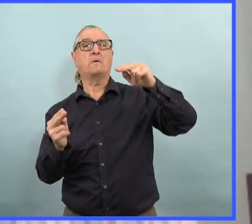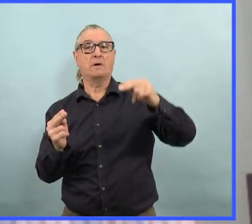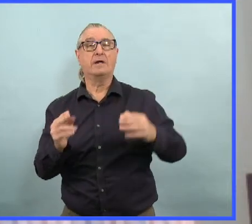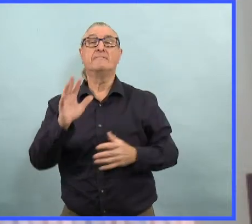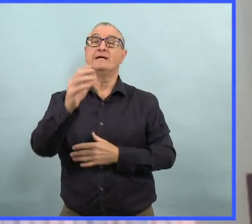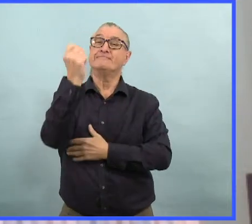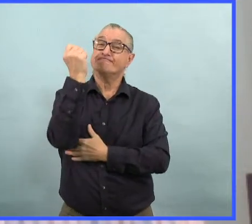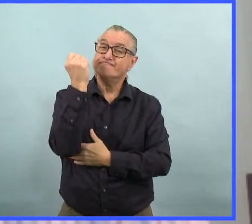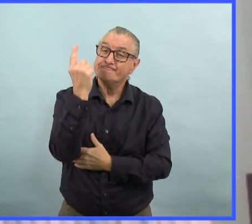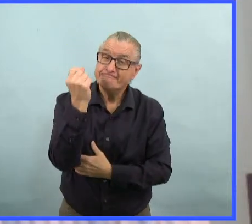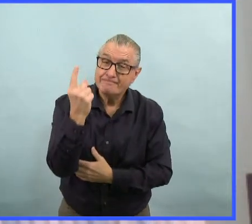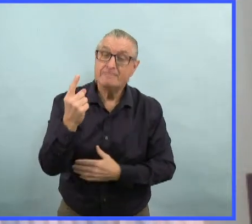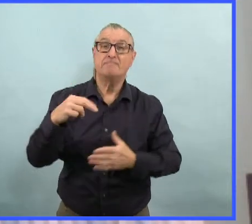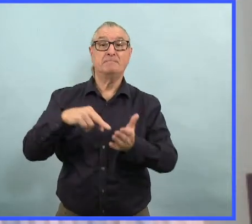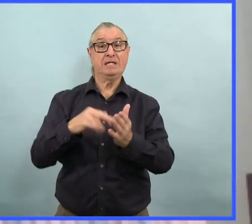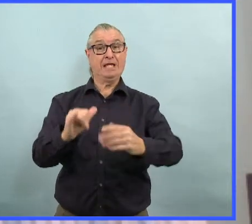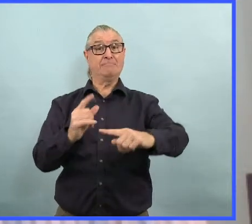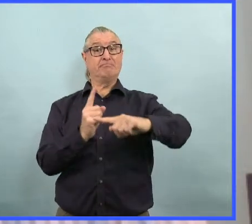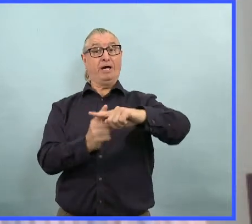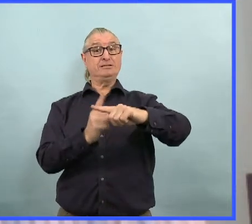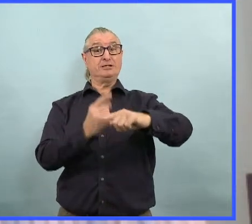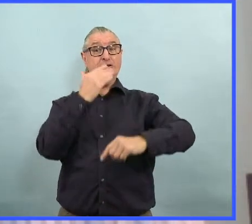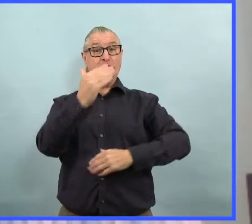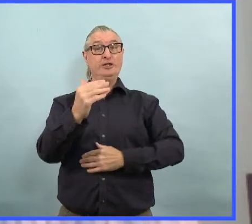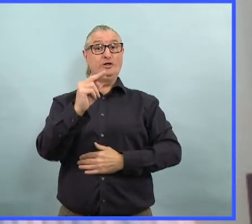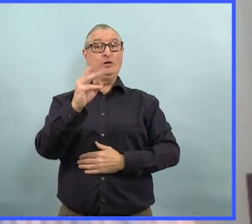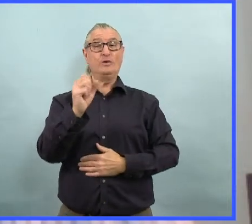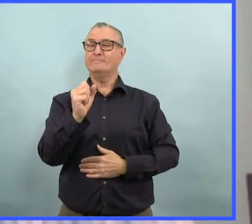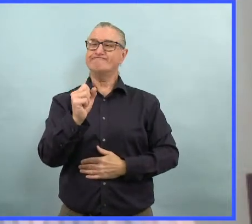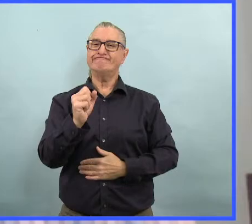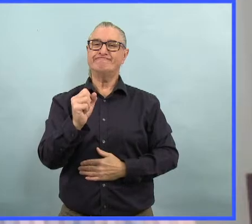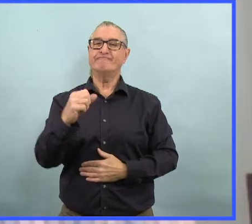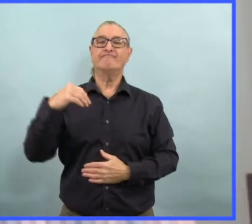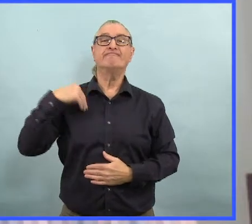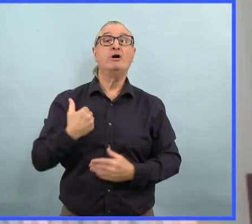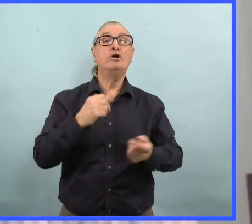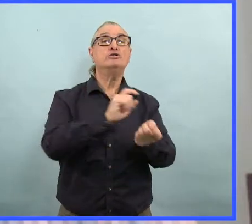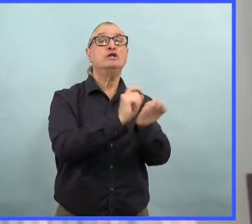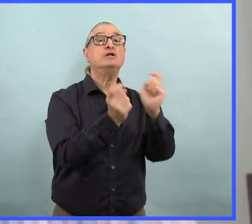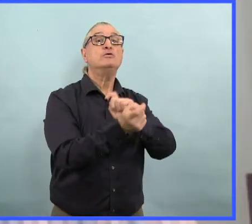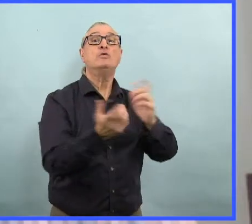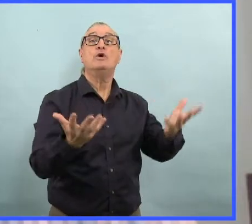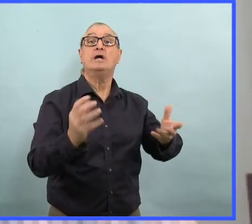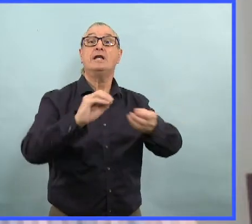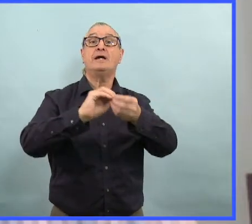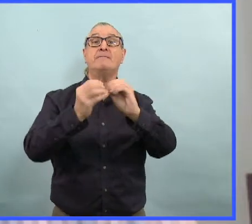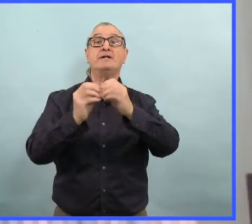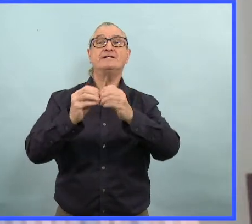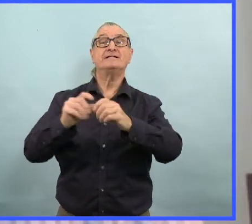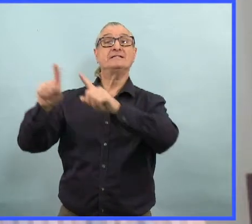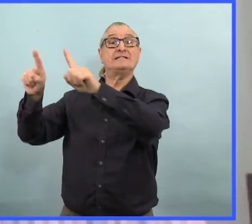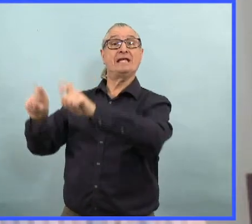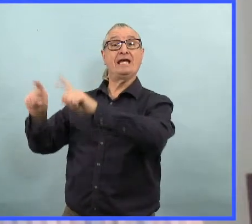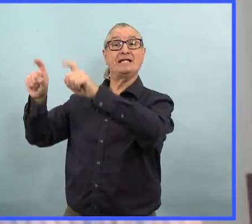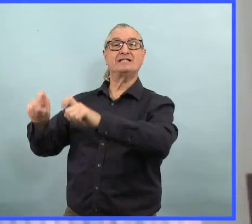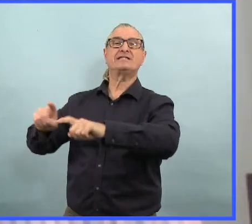uh these reporting changes are really a change in our uh testing strategy yeah so we know we